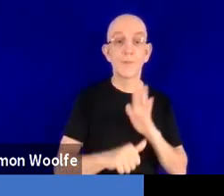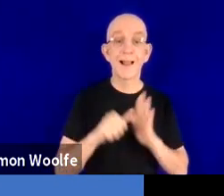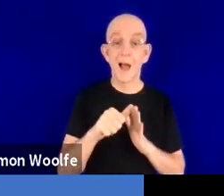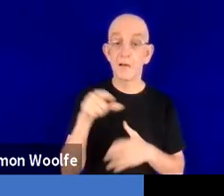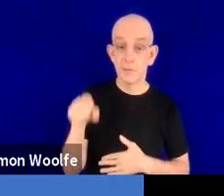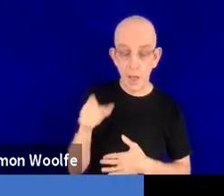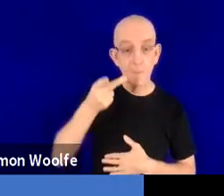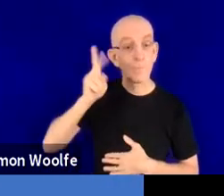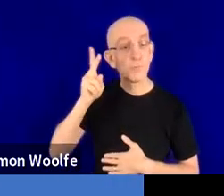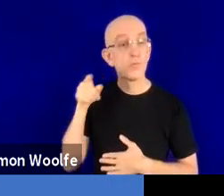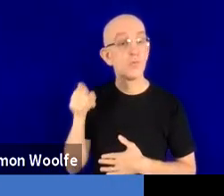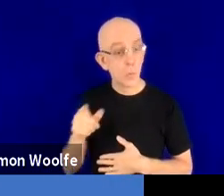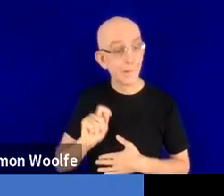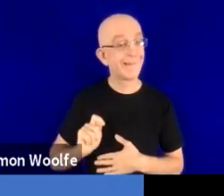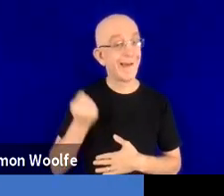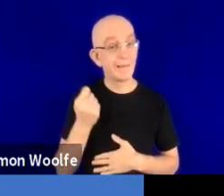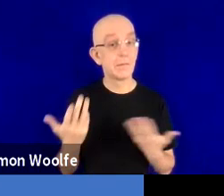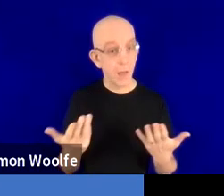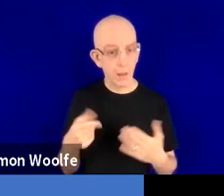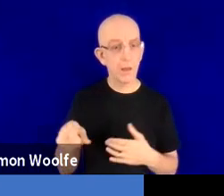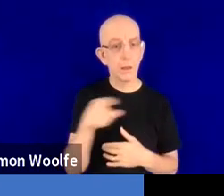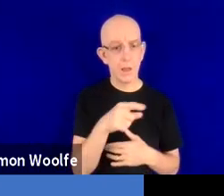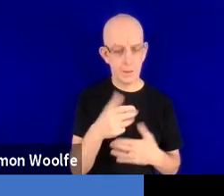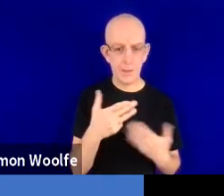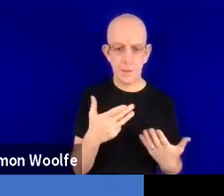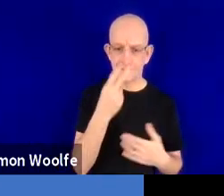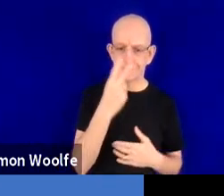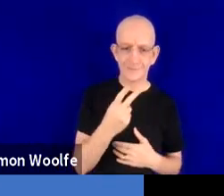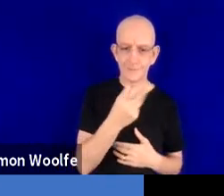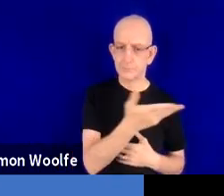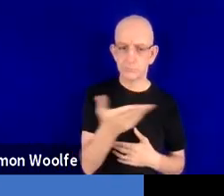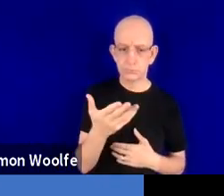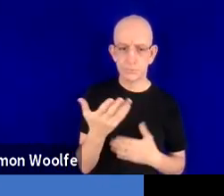So even though the increase was perhaps quite meaningful relative to what existed there before